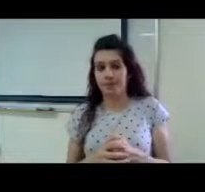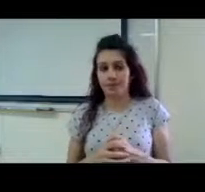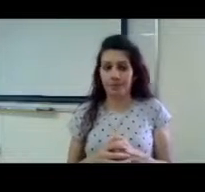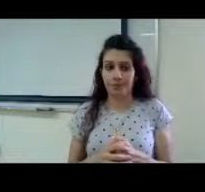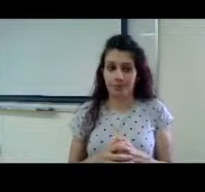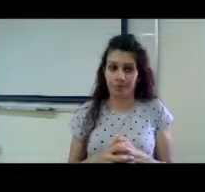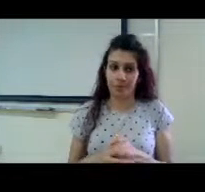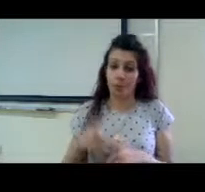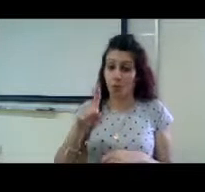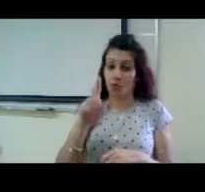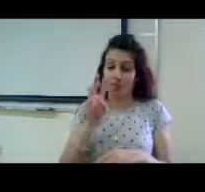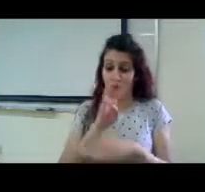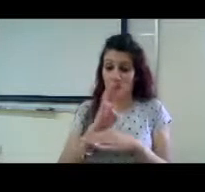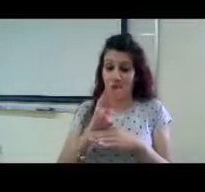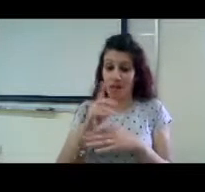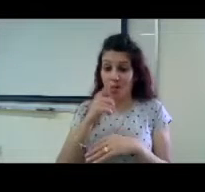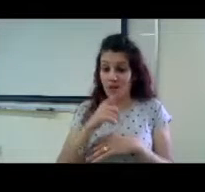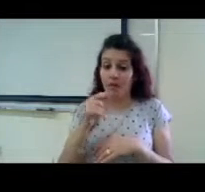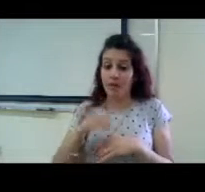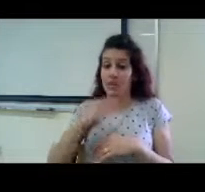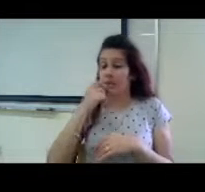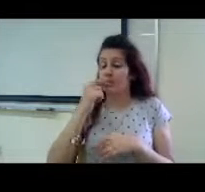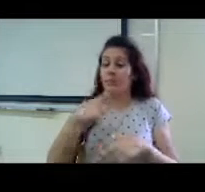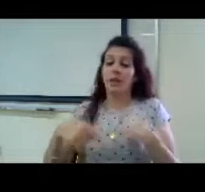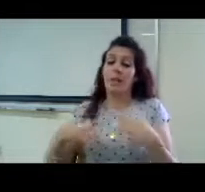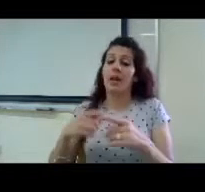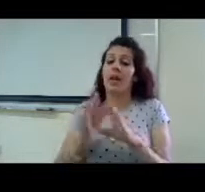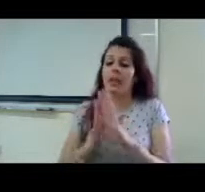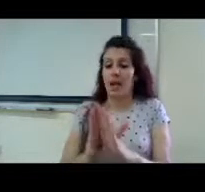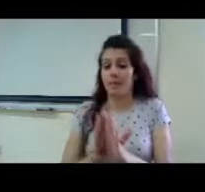rania Center for information technology were very interested about the fact that